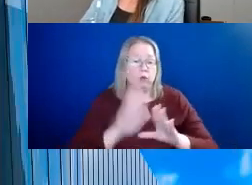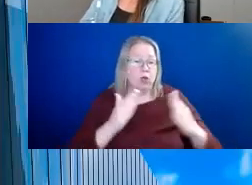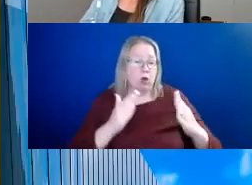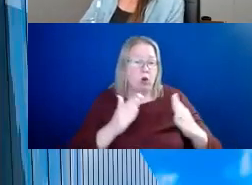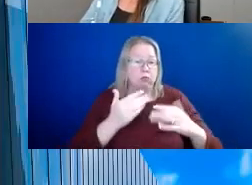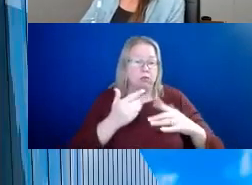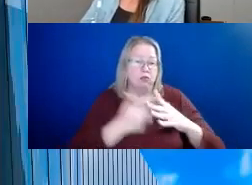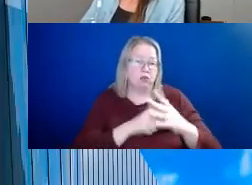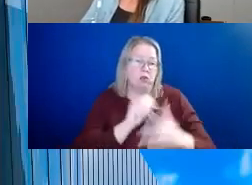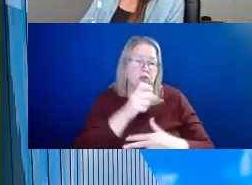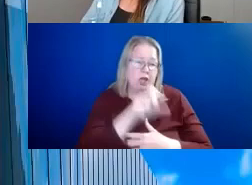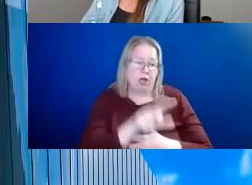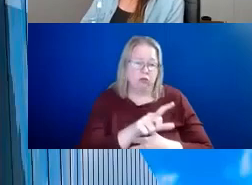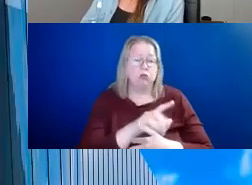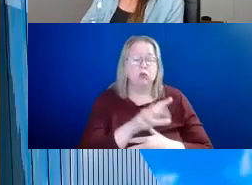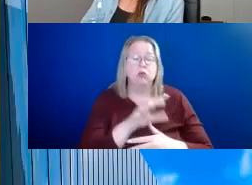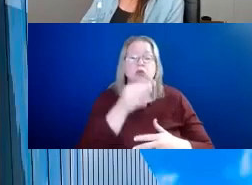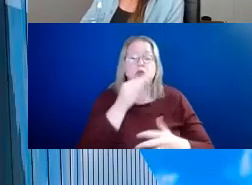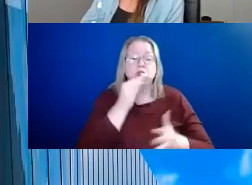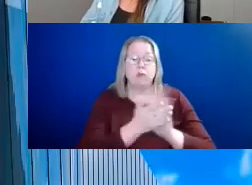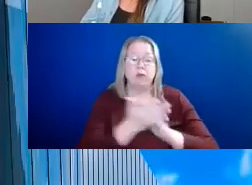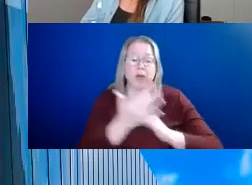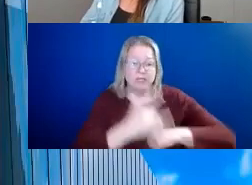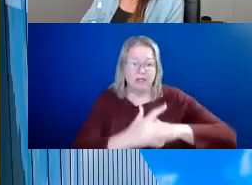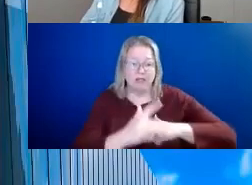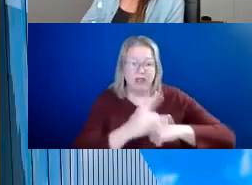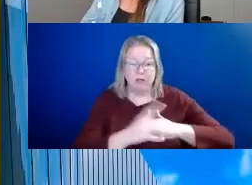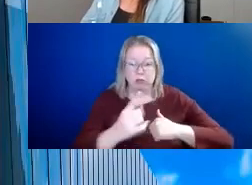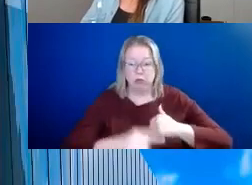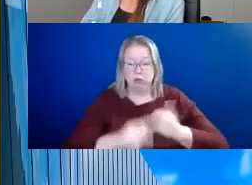12:20:41 . As soon as is able for you to be able to login you will be notified.